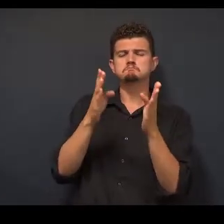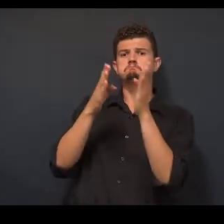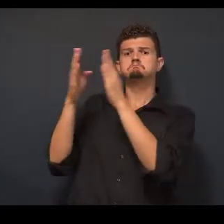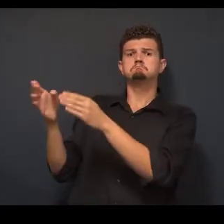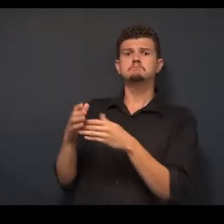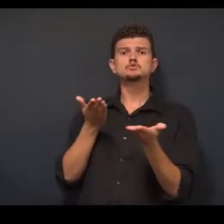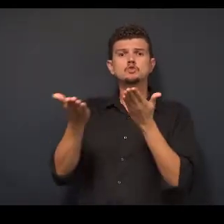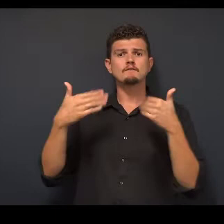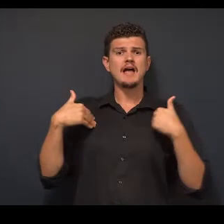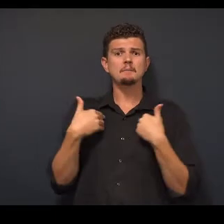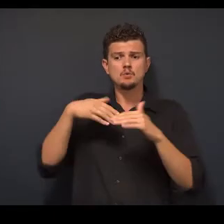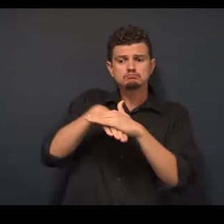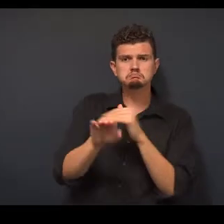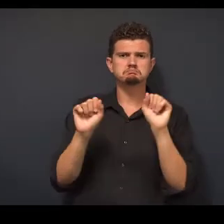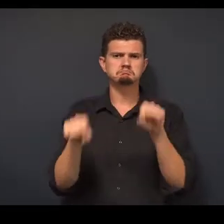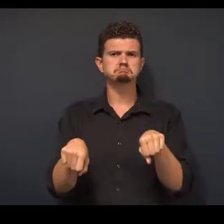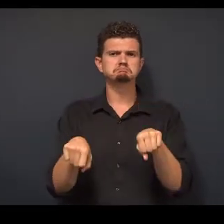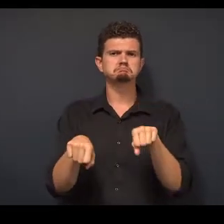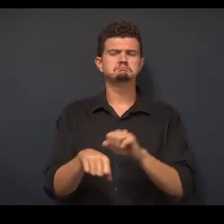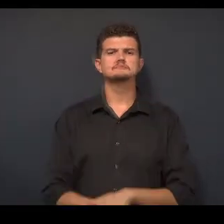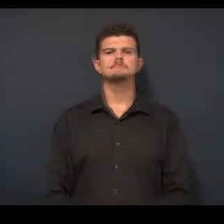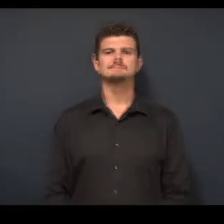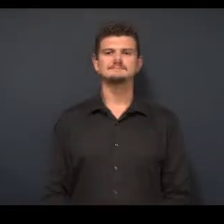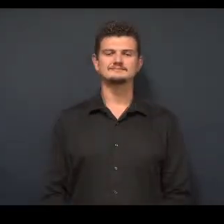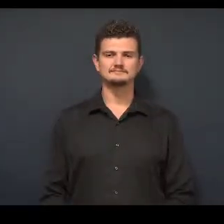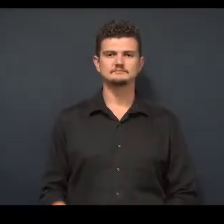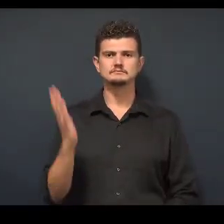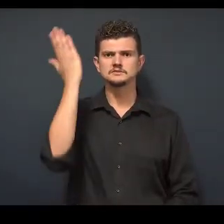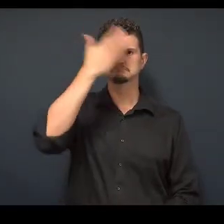Trained service animal allowed in courtroom